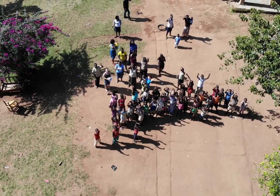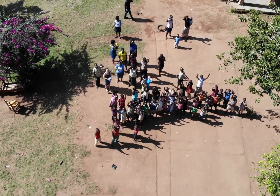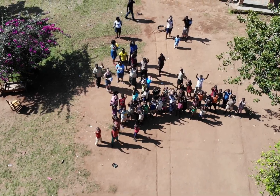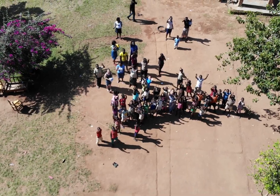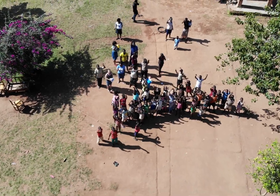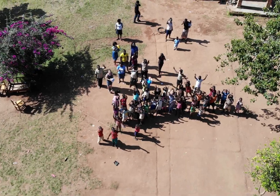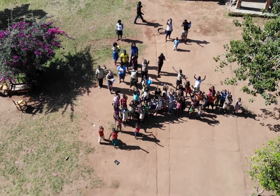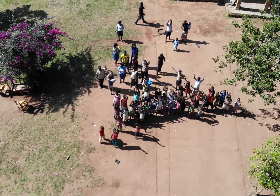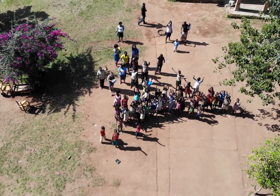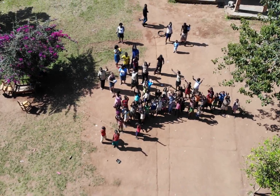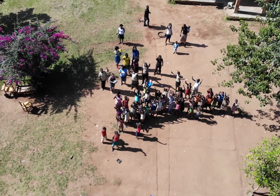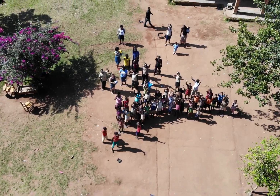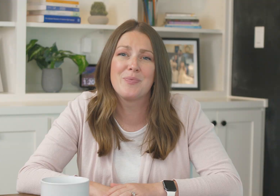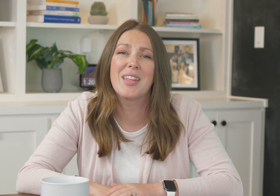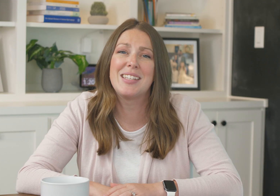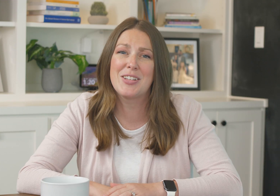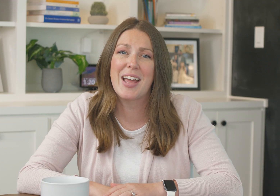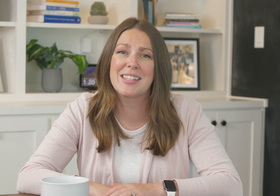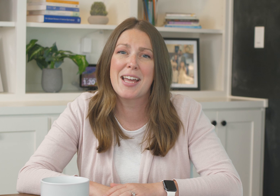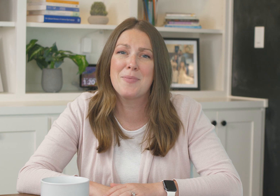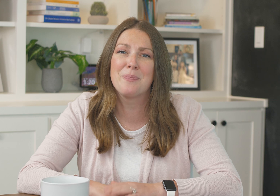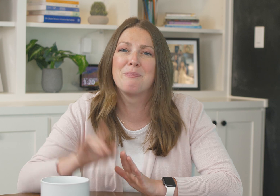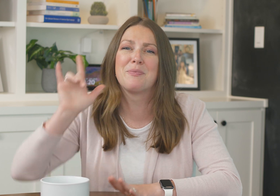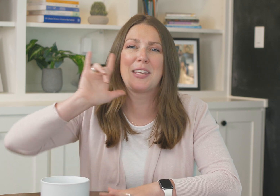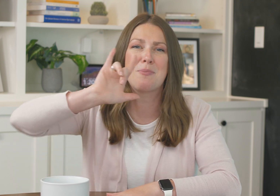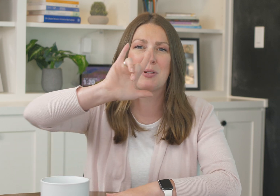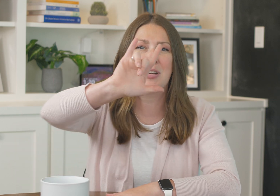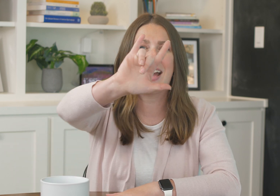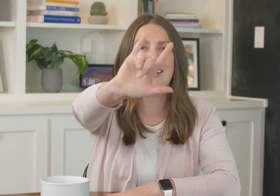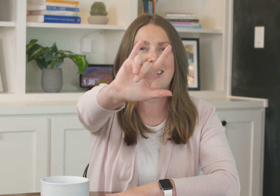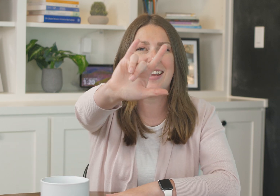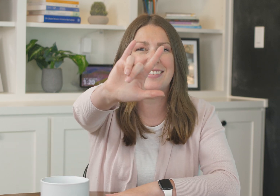do so in the comments. Until next time, keep learning how to sign.